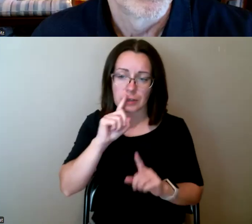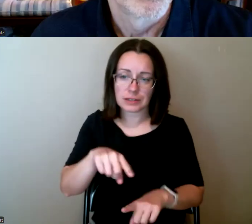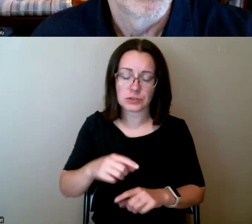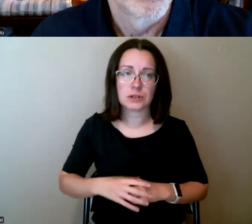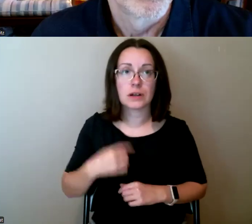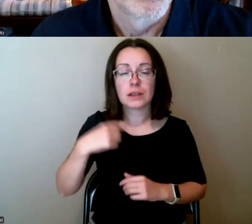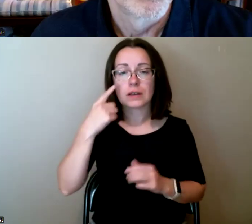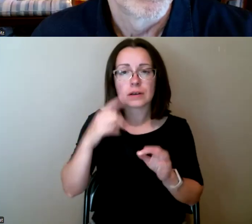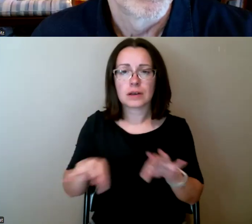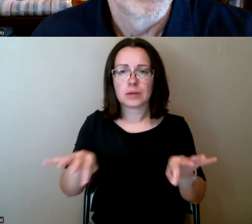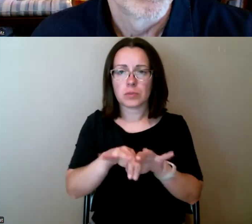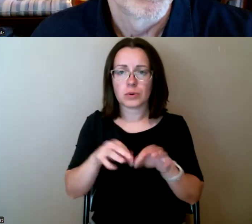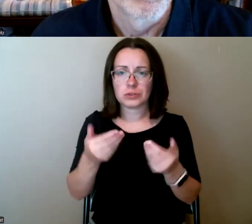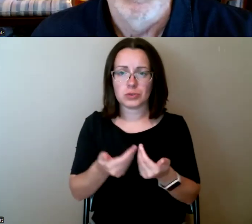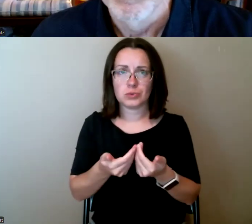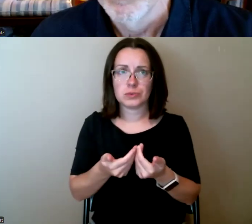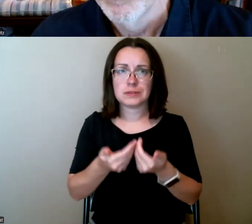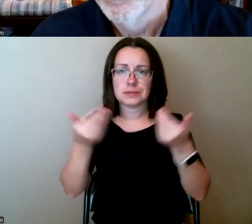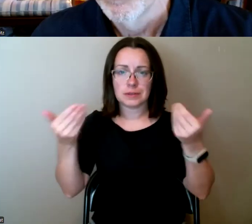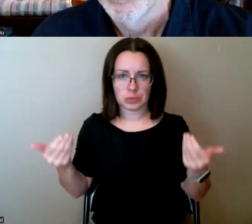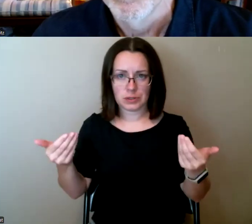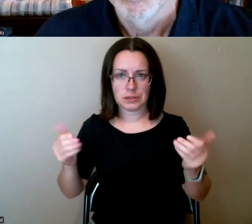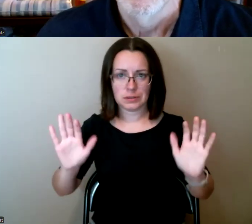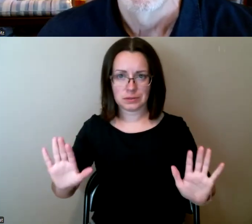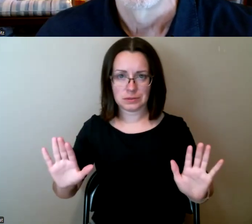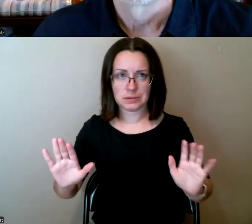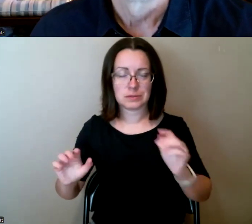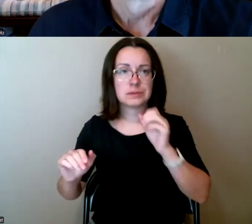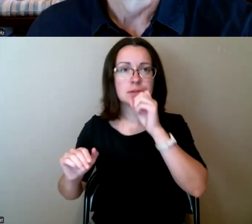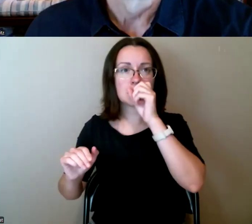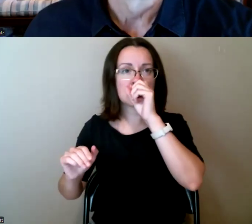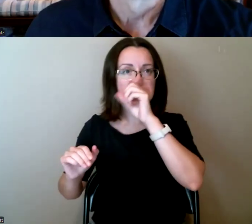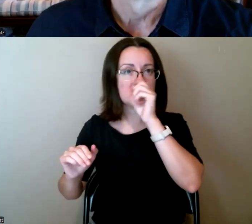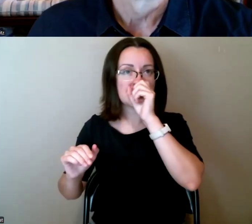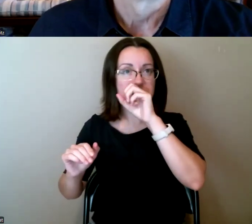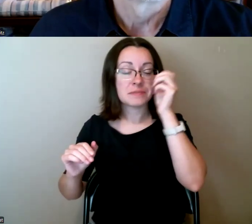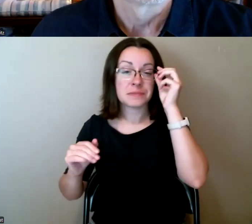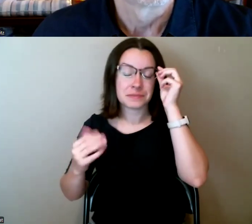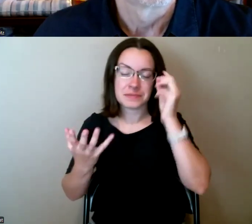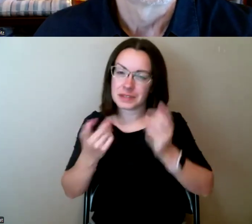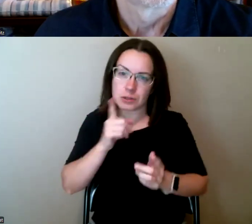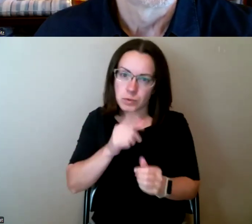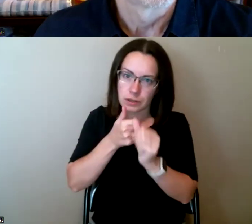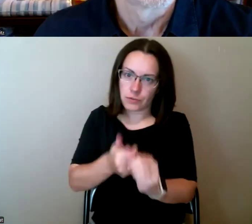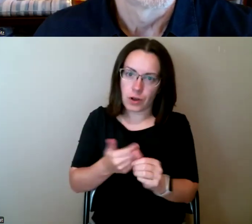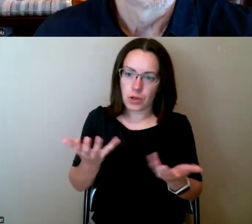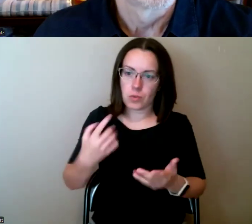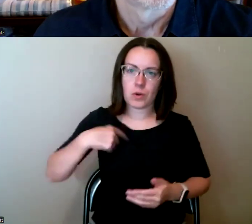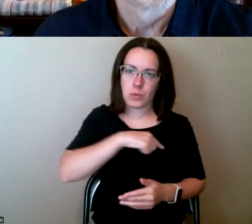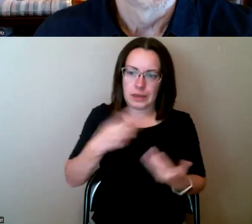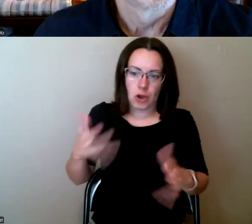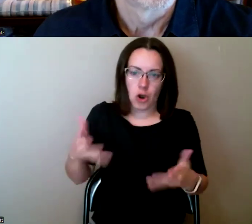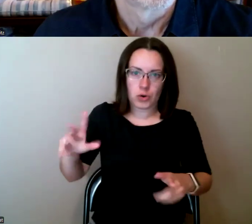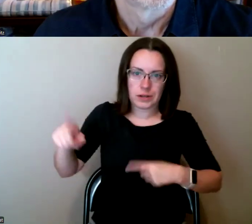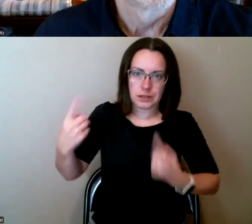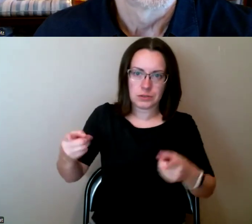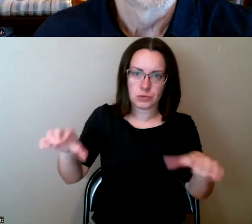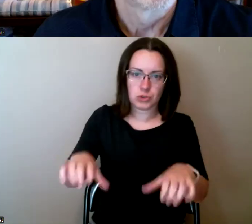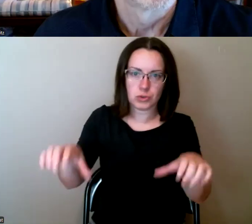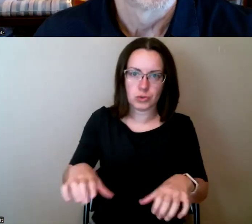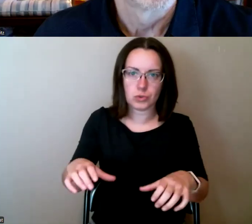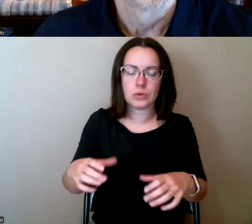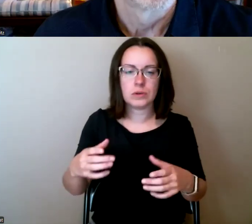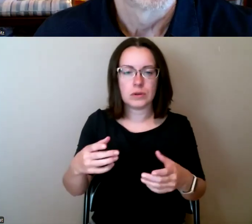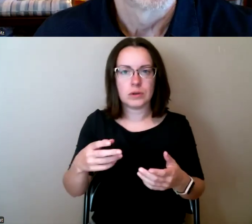separate that and to do what one would do anyway, which is to try to determine what was the driver